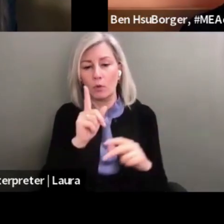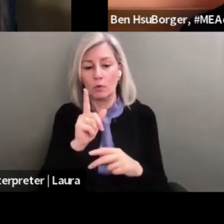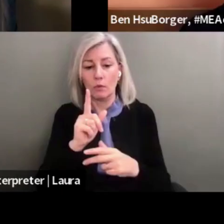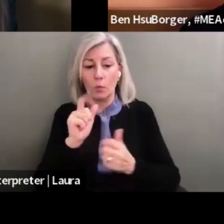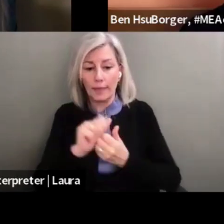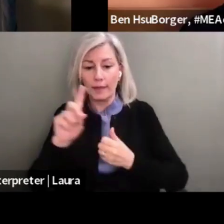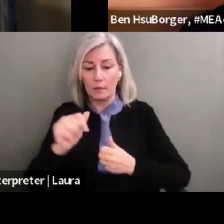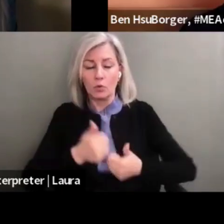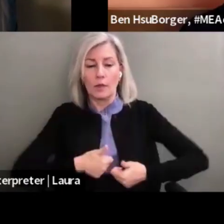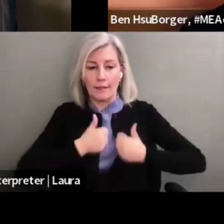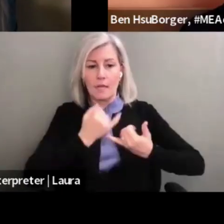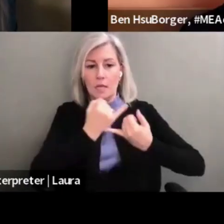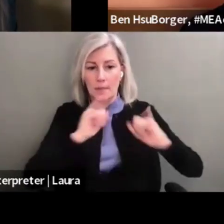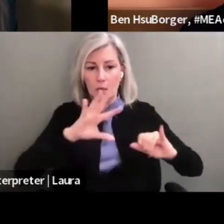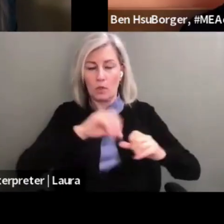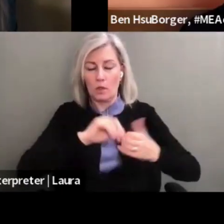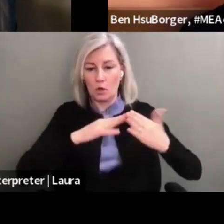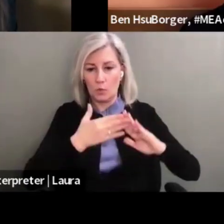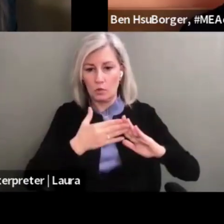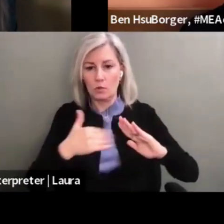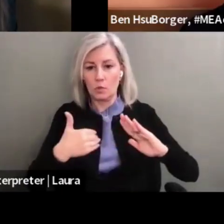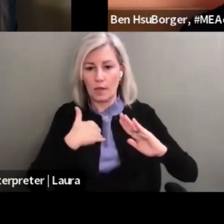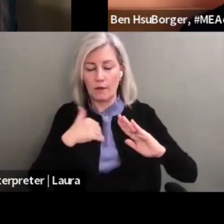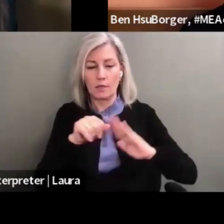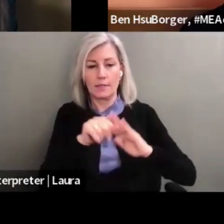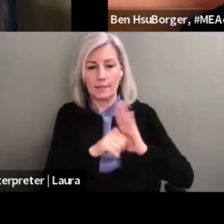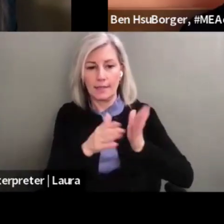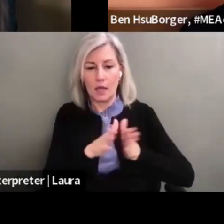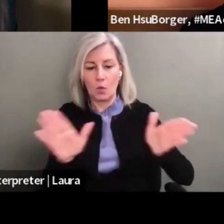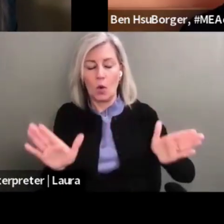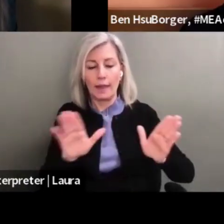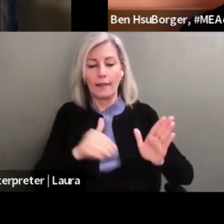that is embedded in every state and territory that's designed to support people with disabilities